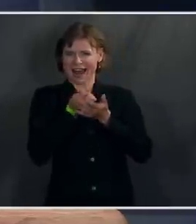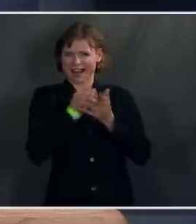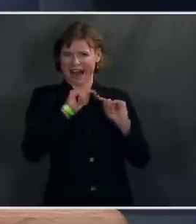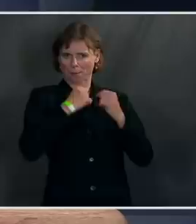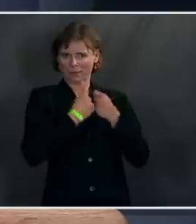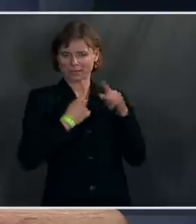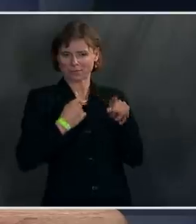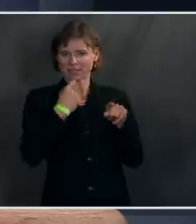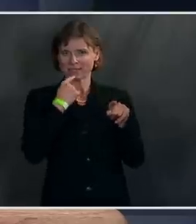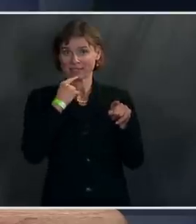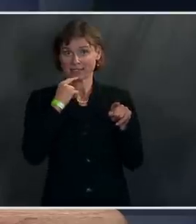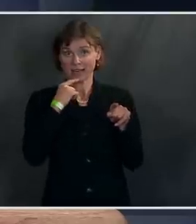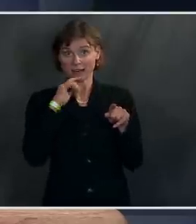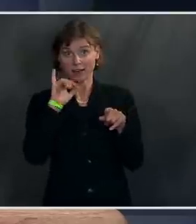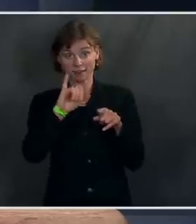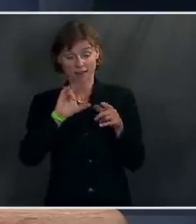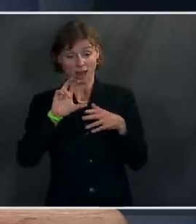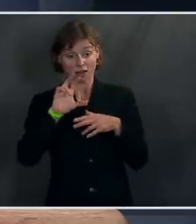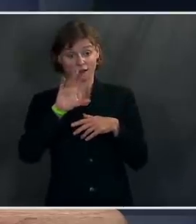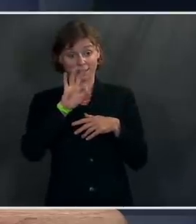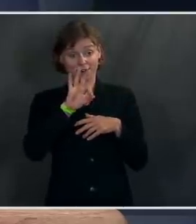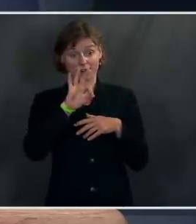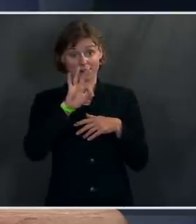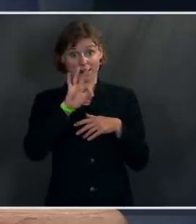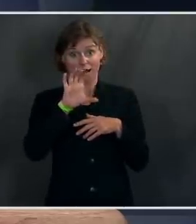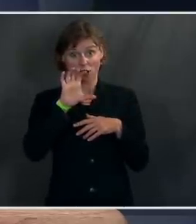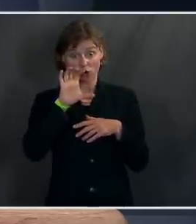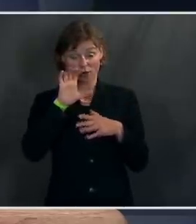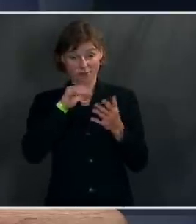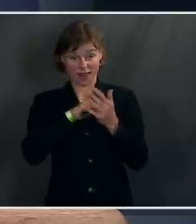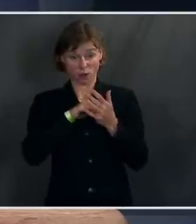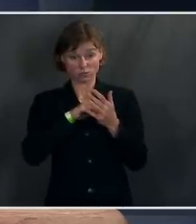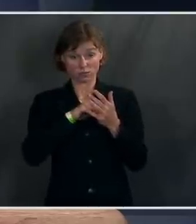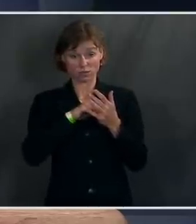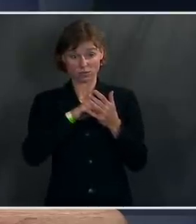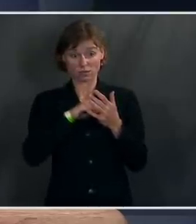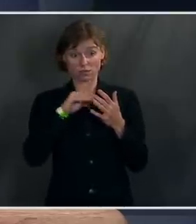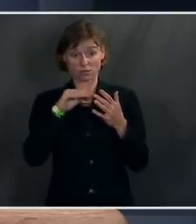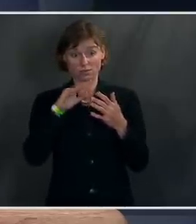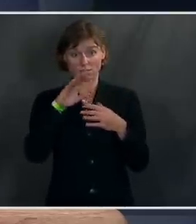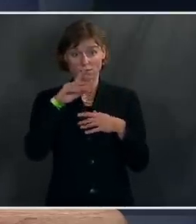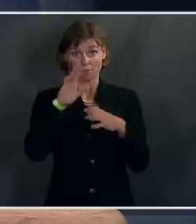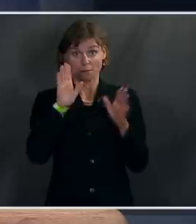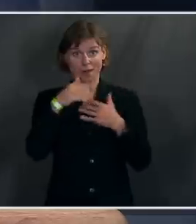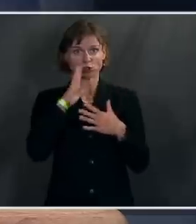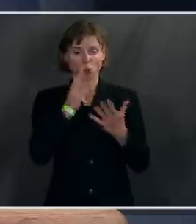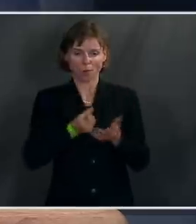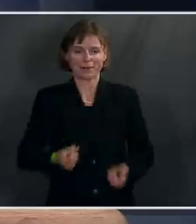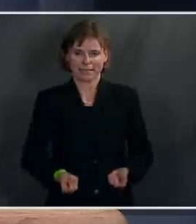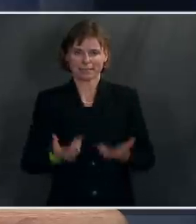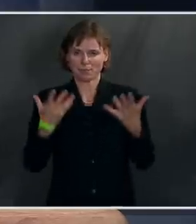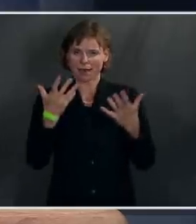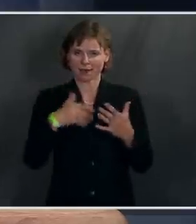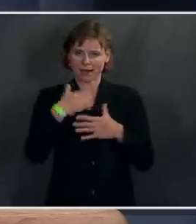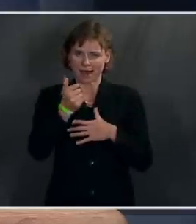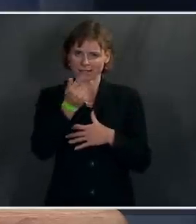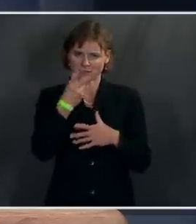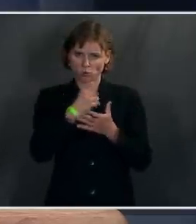in the $900 billion package, I think is if that's what you're referring to, will be spent in the next couple of weeks. And so, what we're trying to look ahead to